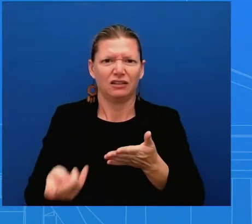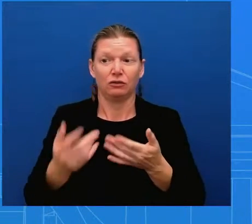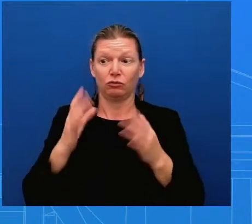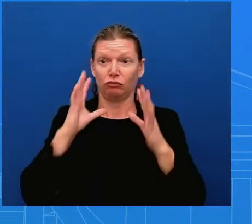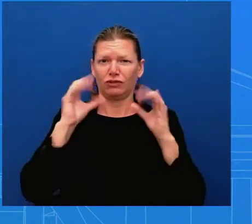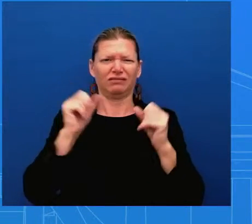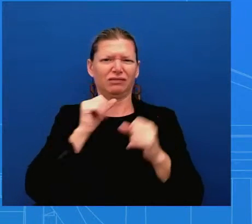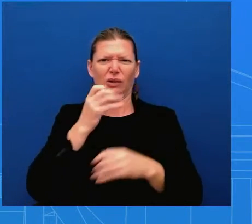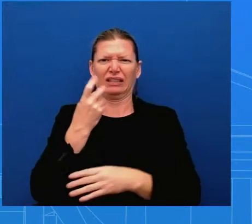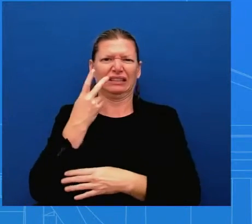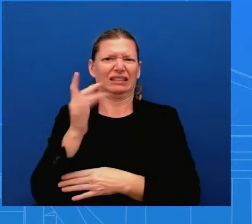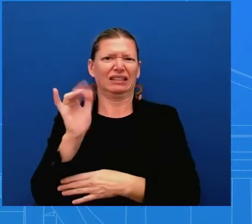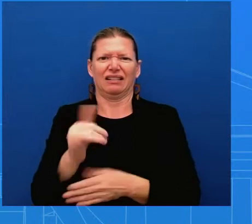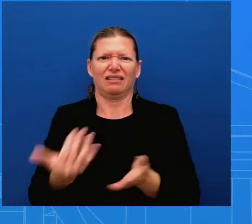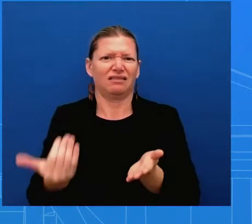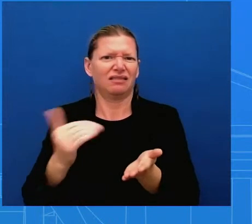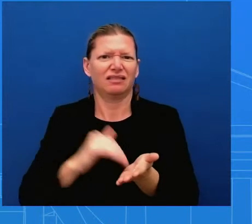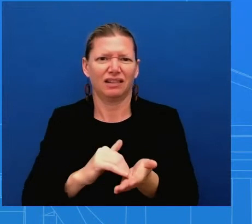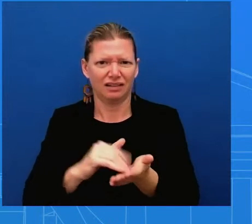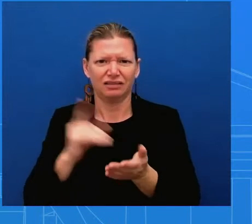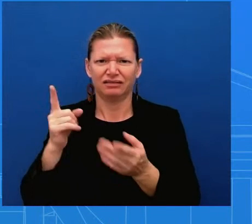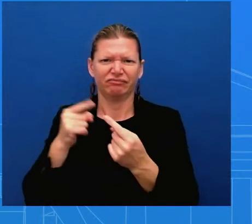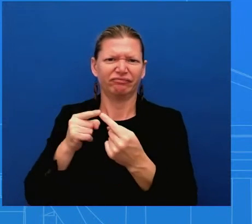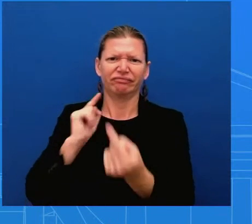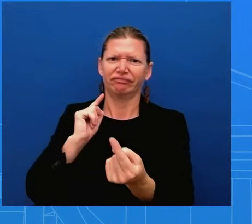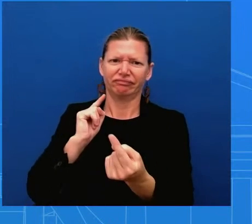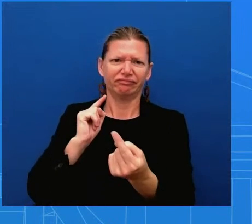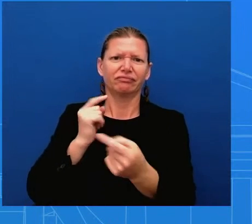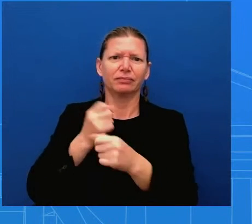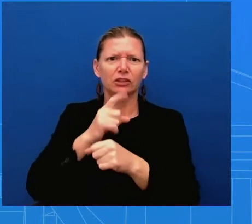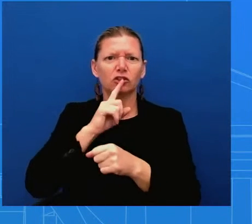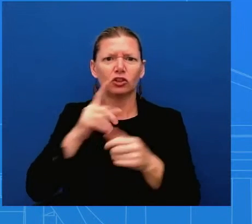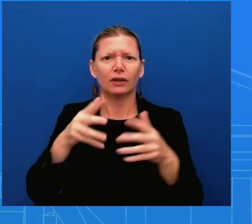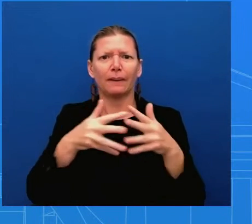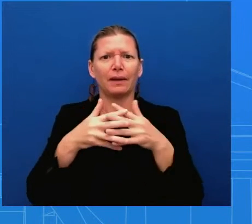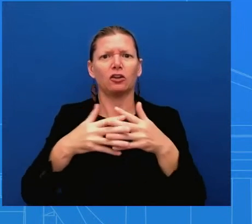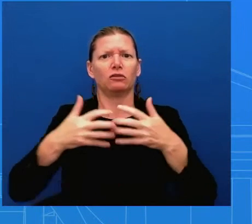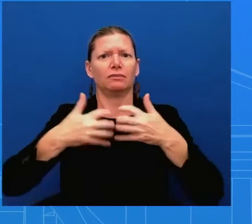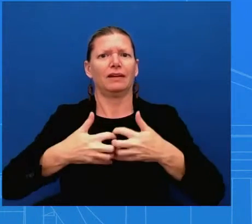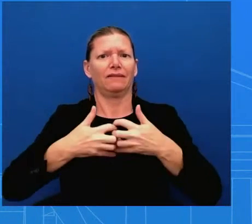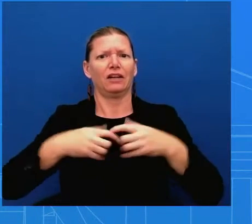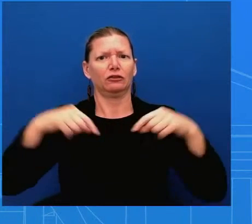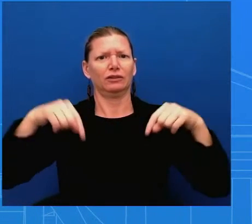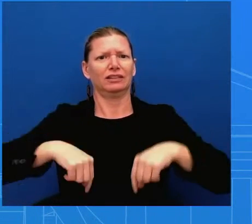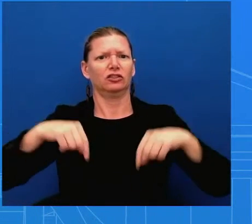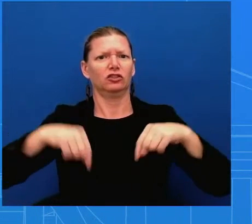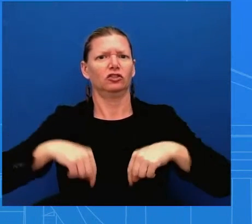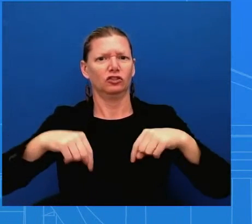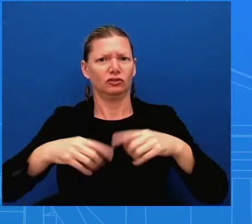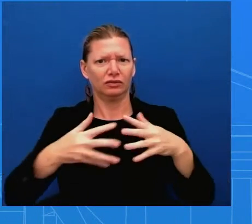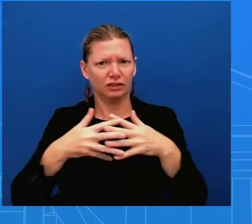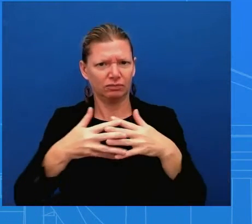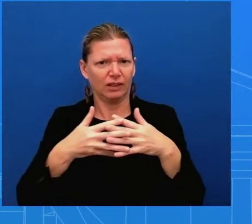right here in America. And so, that is something that he has been very focused. He says he wants to protect American workers, protect businesses -- American business.